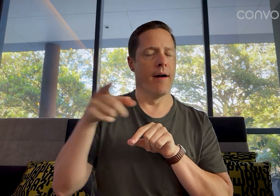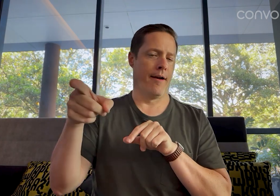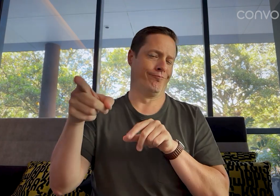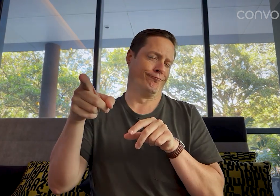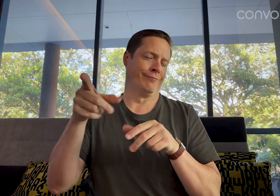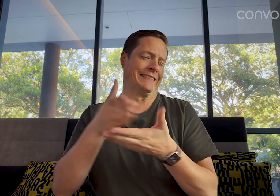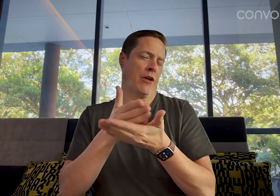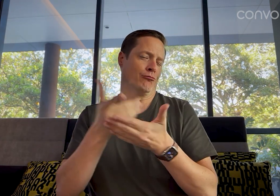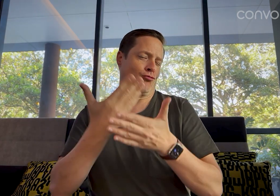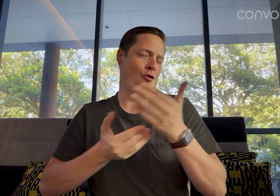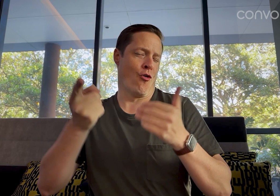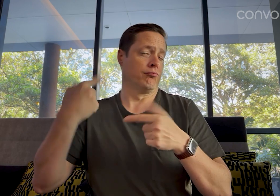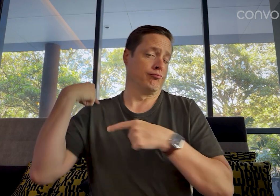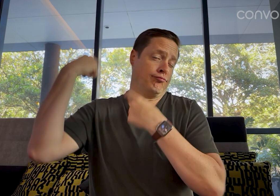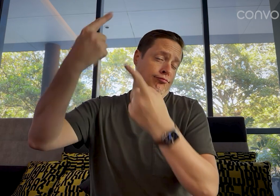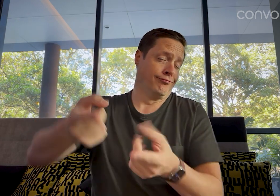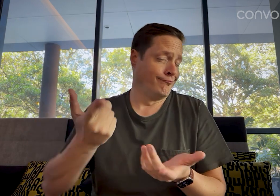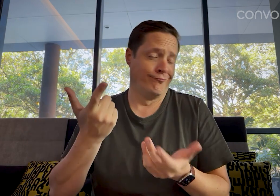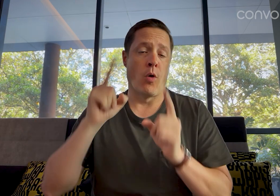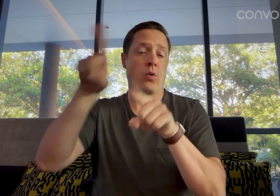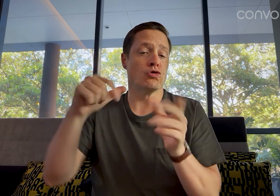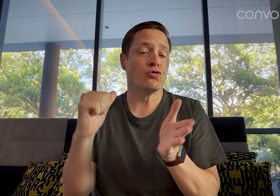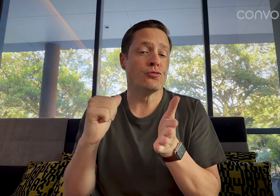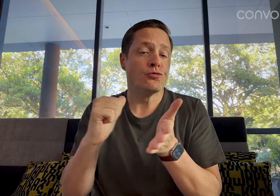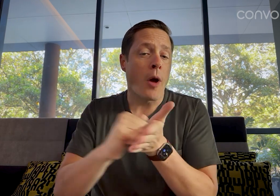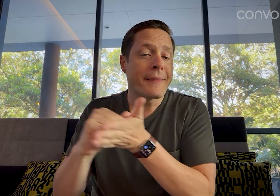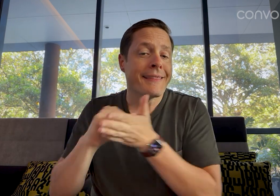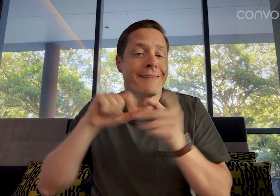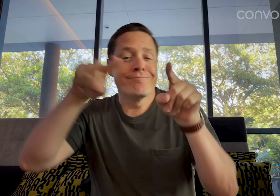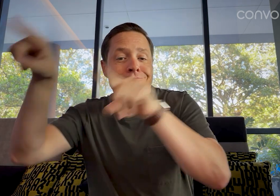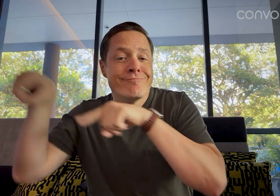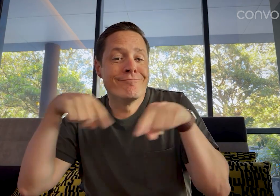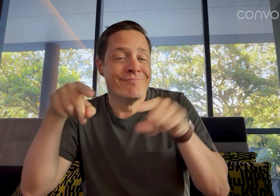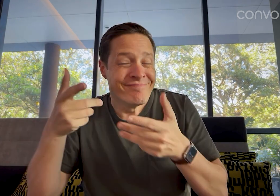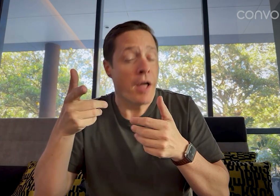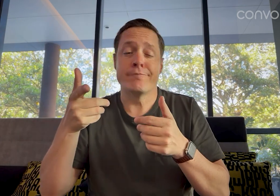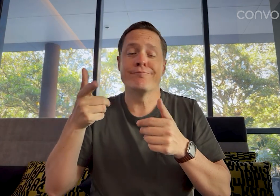For instance, a deaf person recounted their experience going to a shop